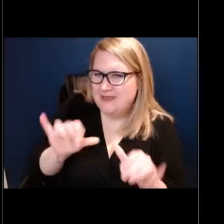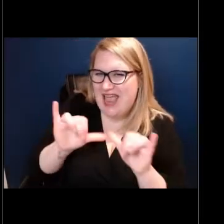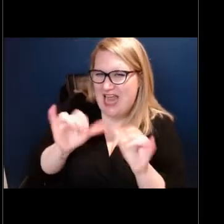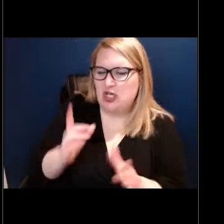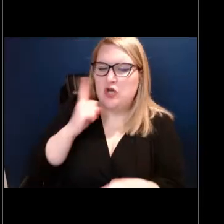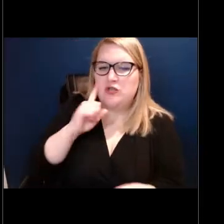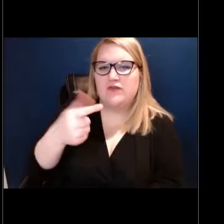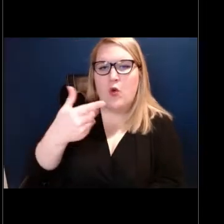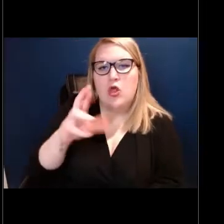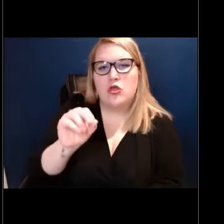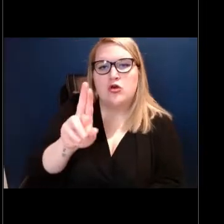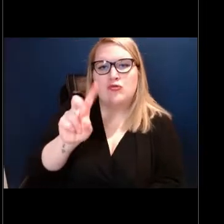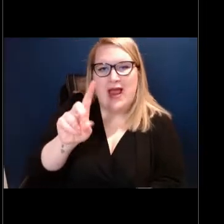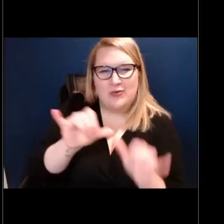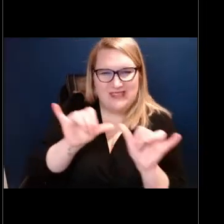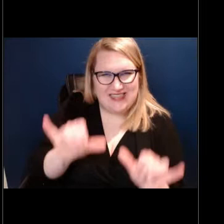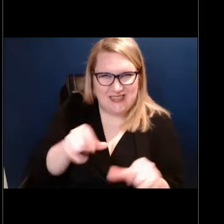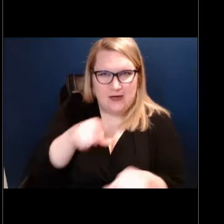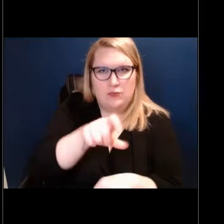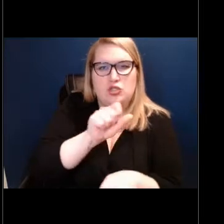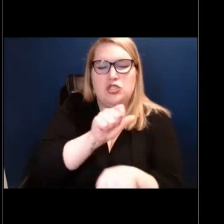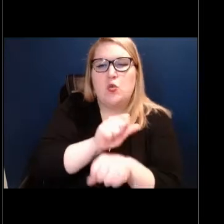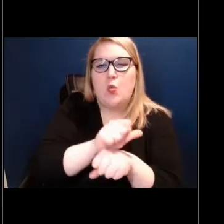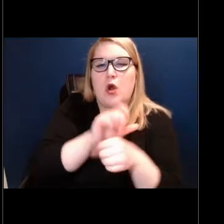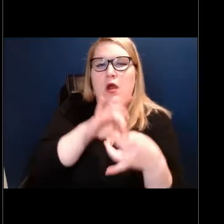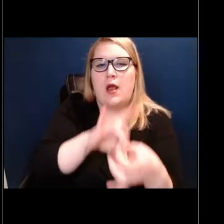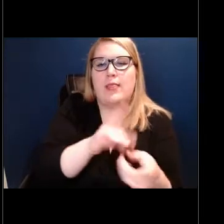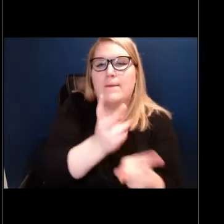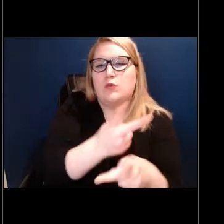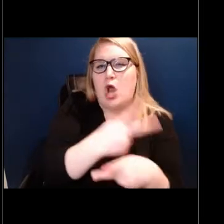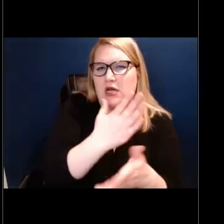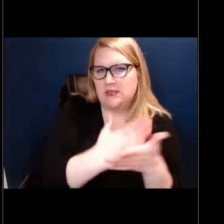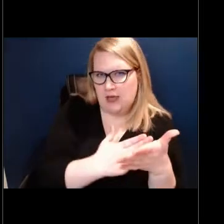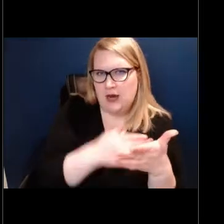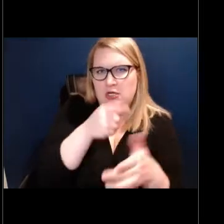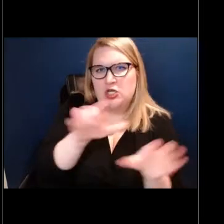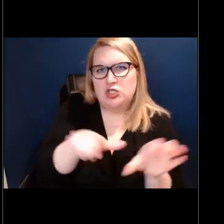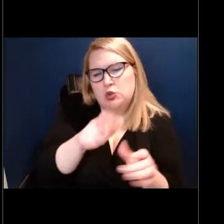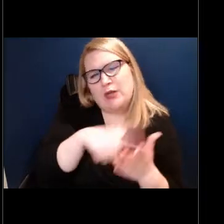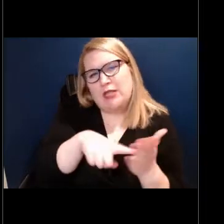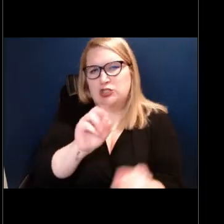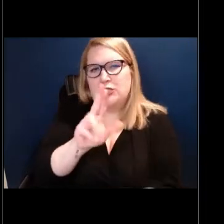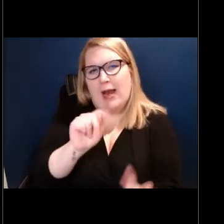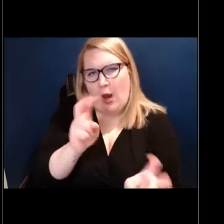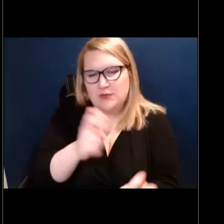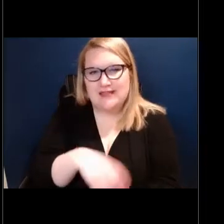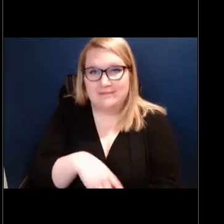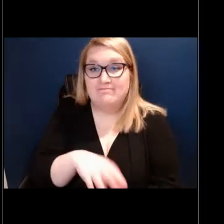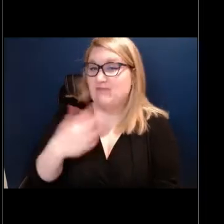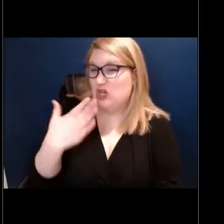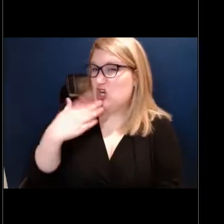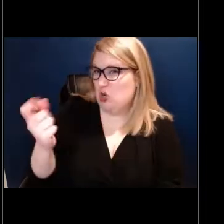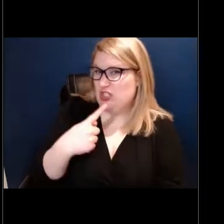And she's working on the product side for GOES and she's doing those checkouts. [Nicole Bartlett] Great. - Great question.